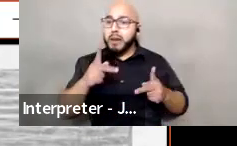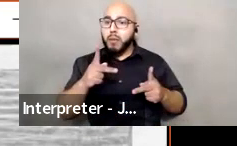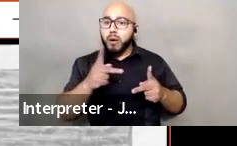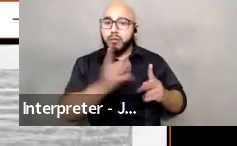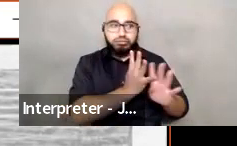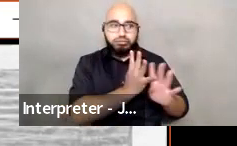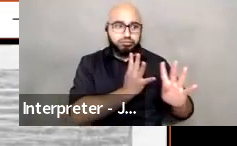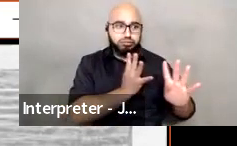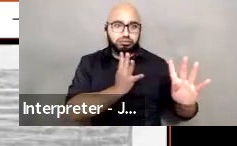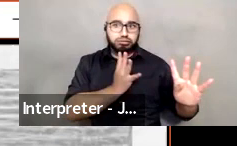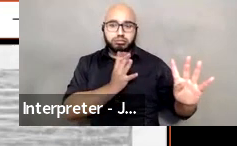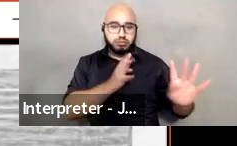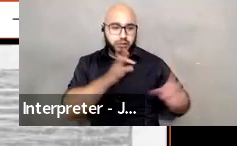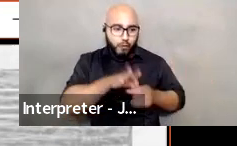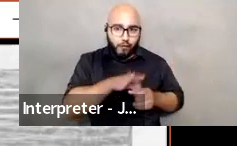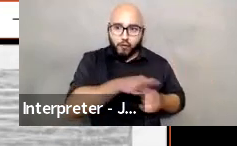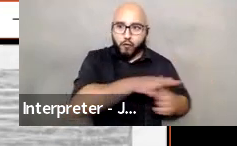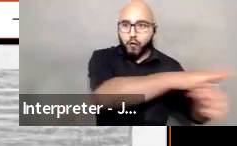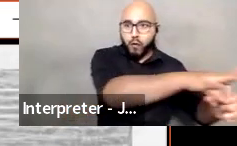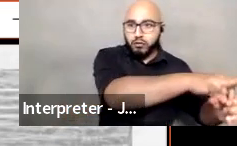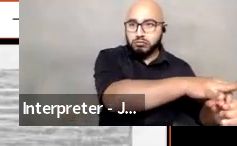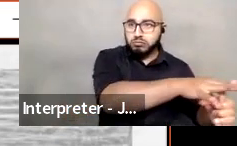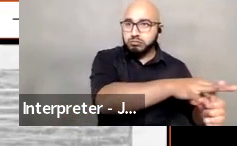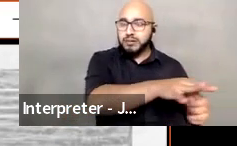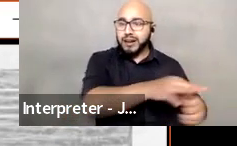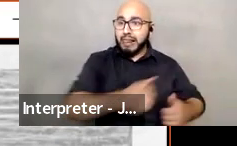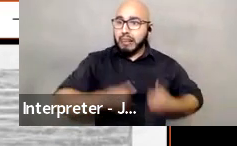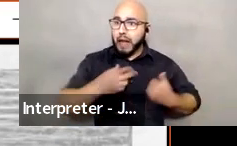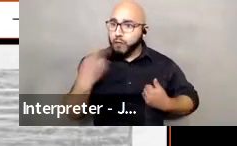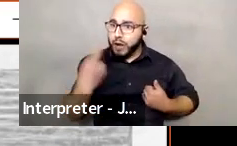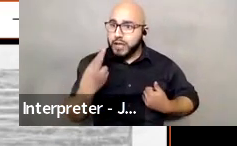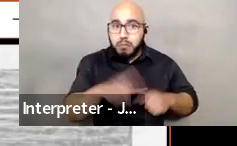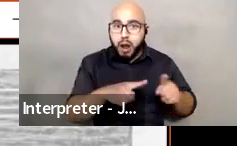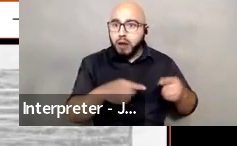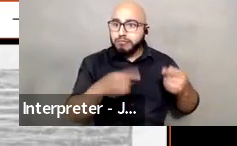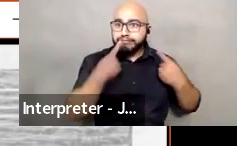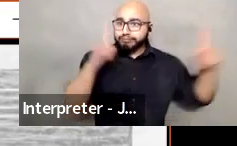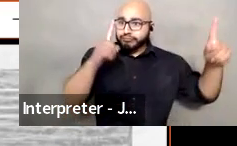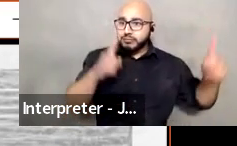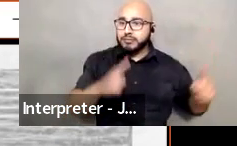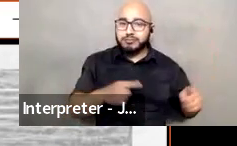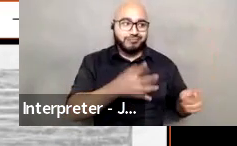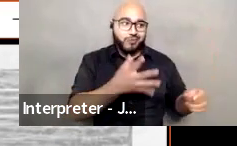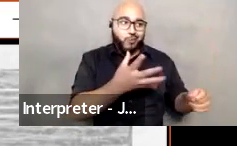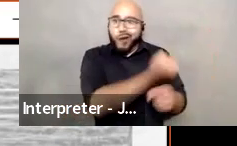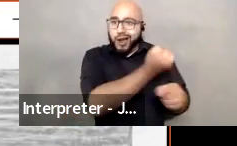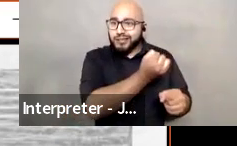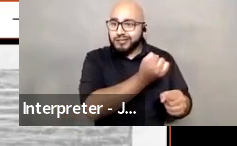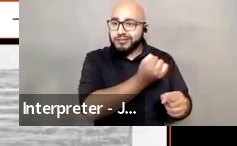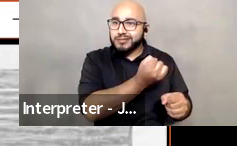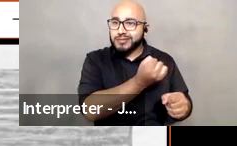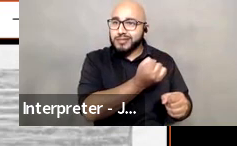But they. Did it. They voted. The Republicans won the election. And so they won all the major offices.